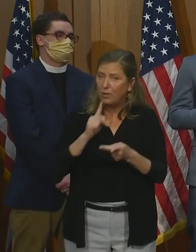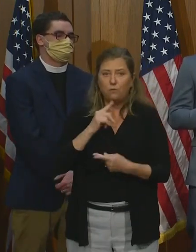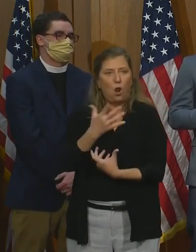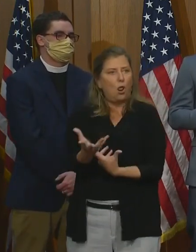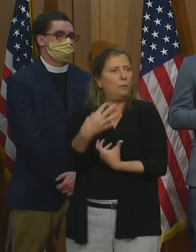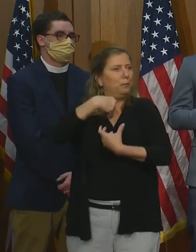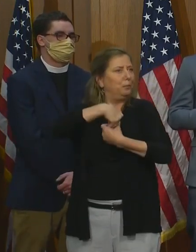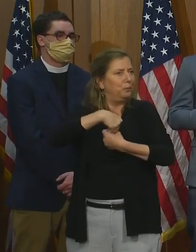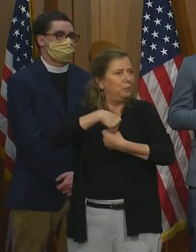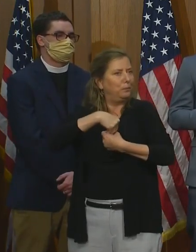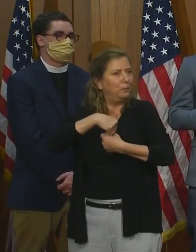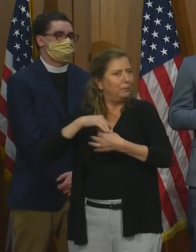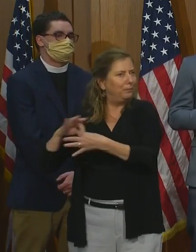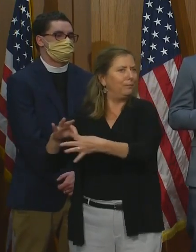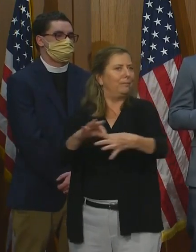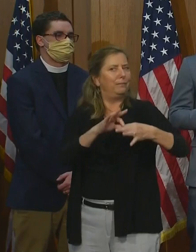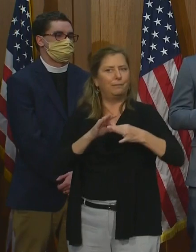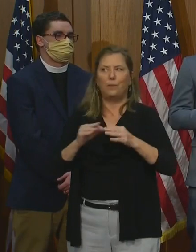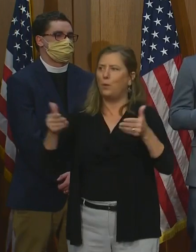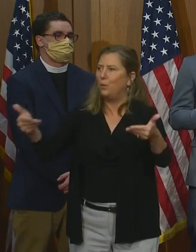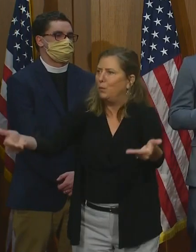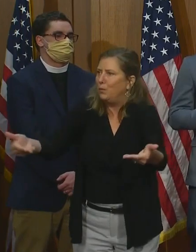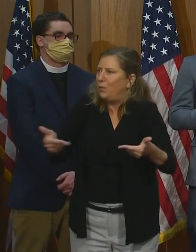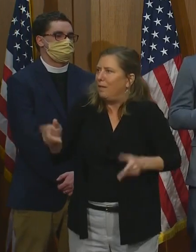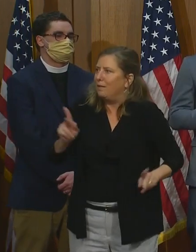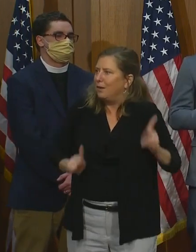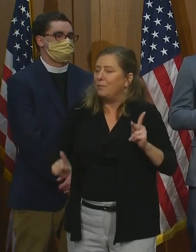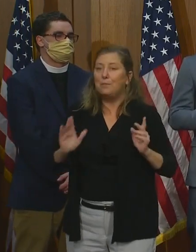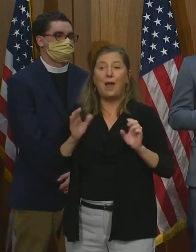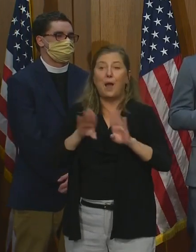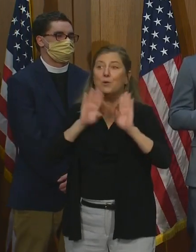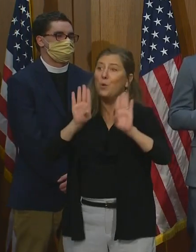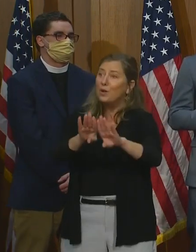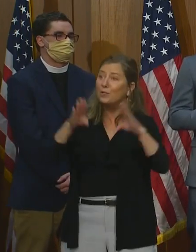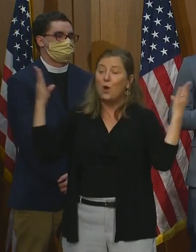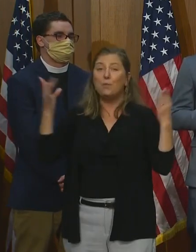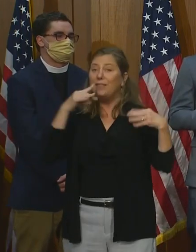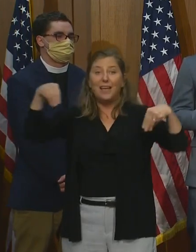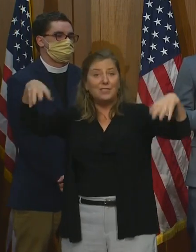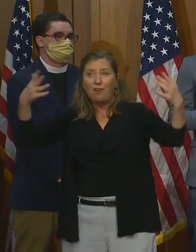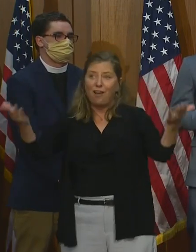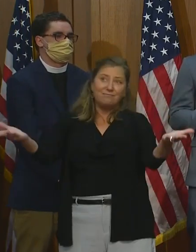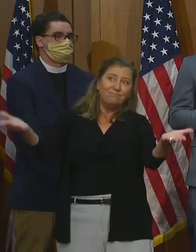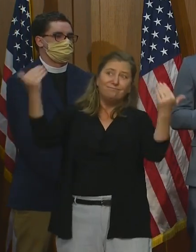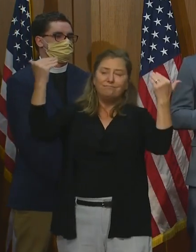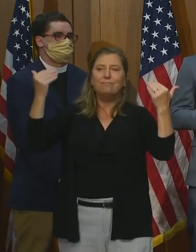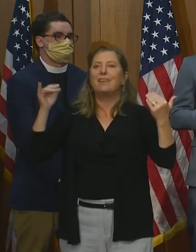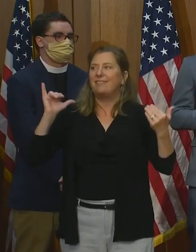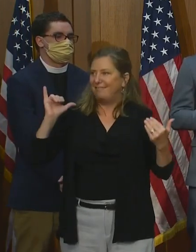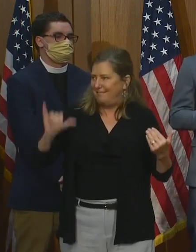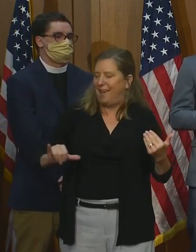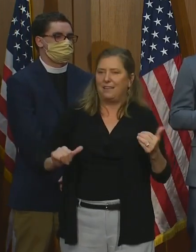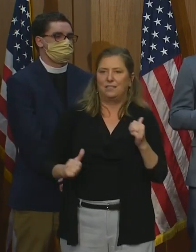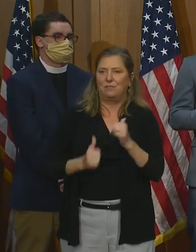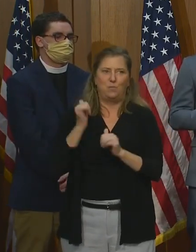THAT. THE VIRGINIA- IS A PLACE OF INCLUSIVENESS IT'S A IT'S A PLACE OF WELCOMING PEOPLE OUR